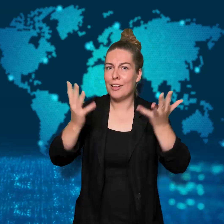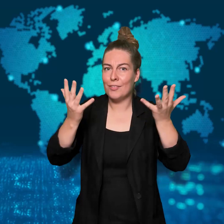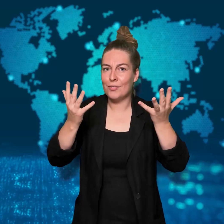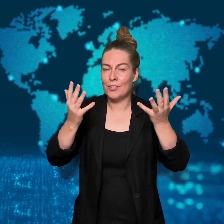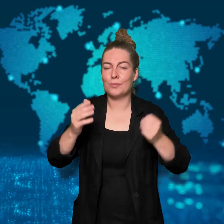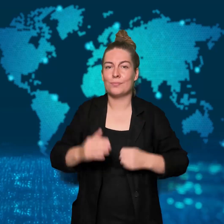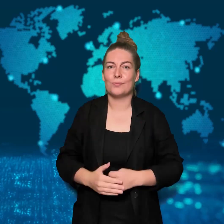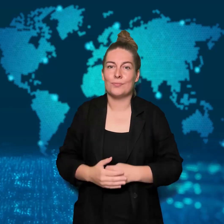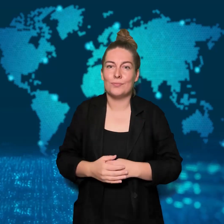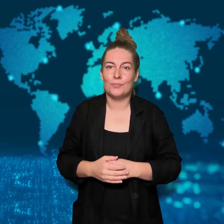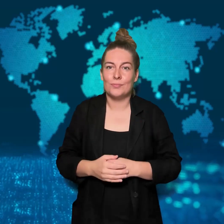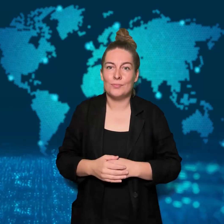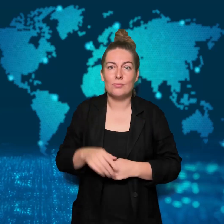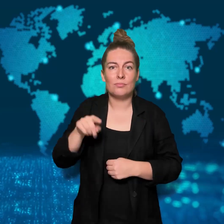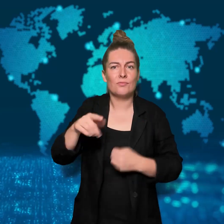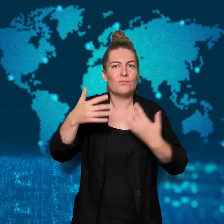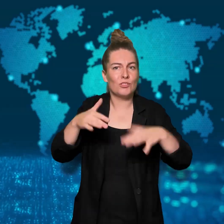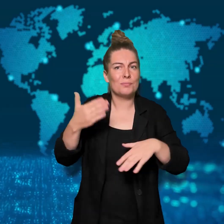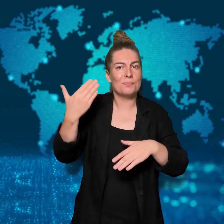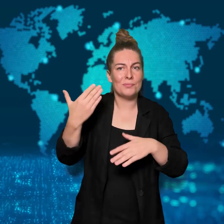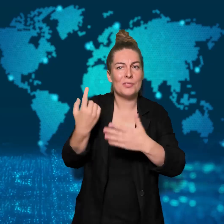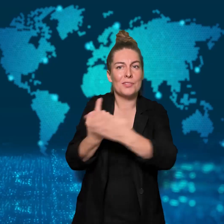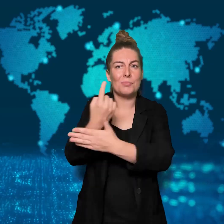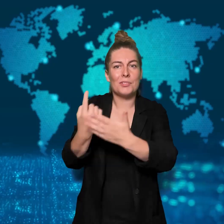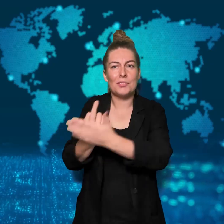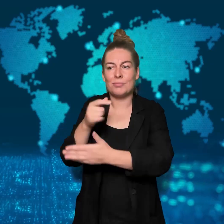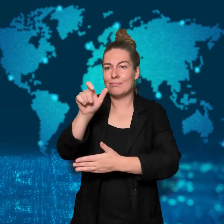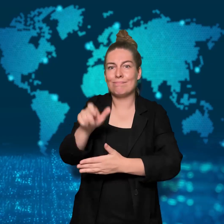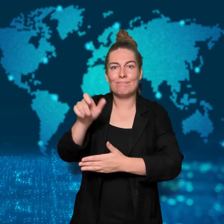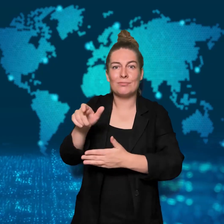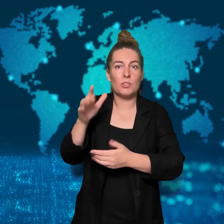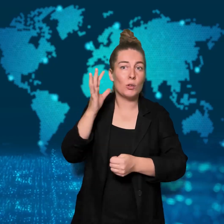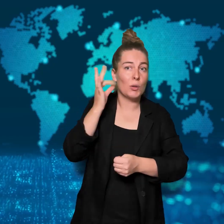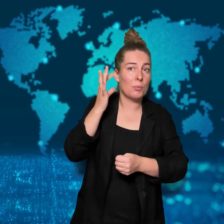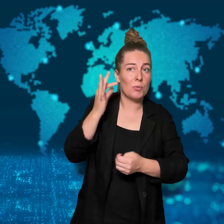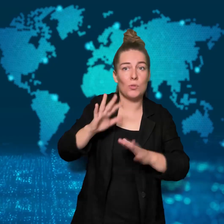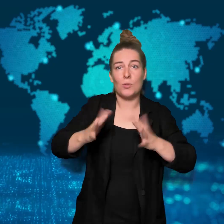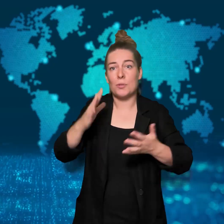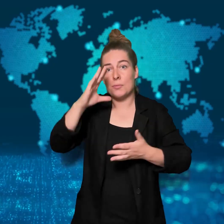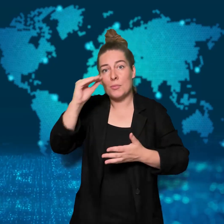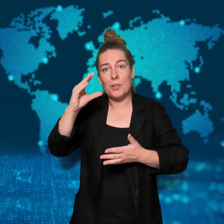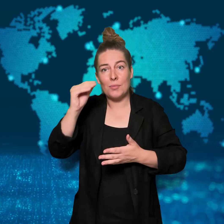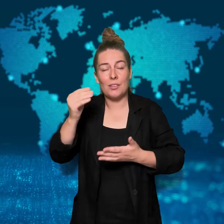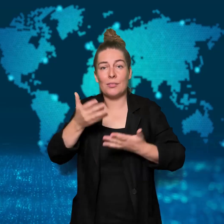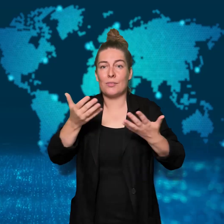The city has long had a significant LGBTQ+ community,